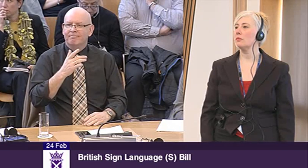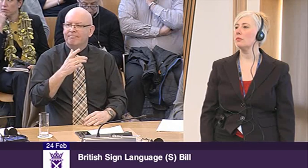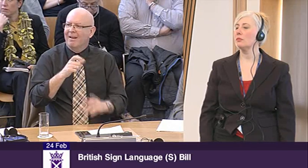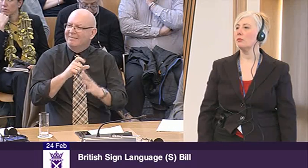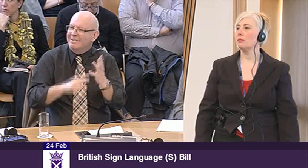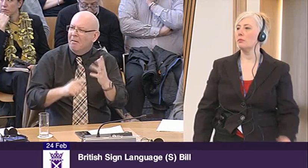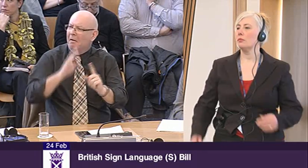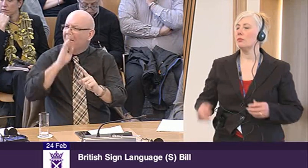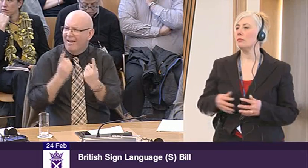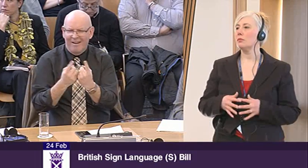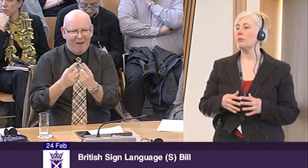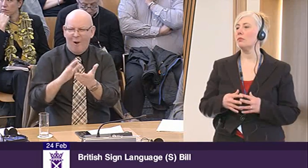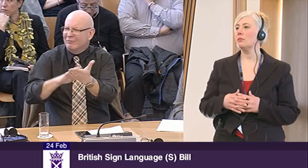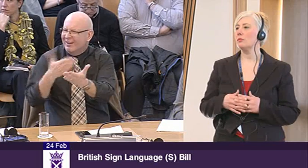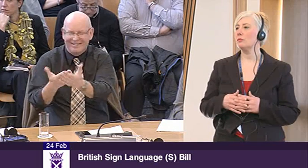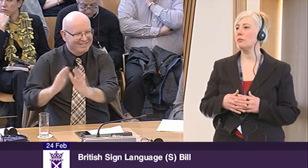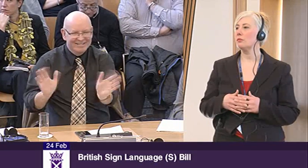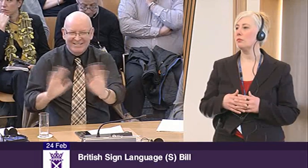celebrate our life, language and culture. It allows us, rather than being sad or depressed,